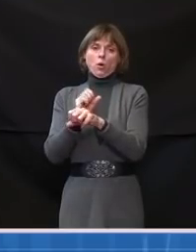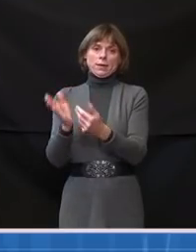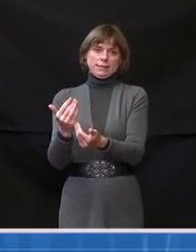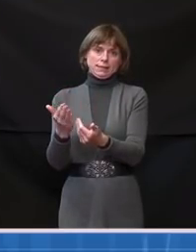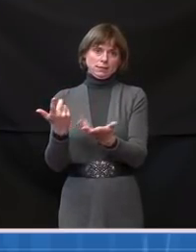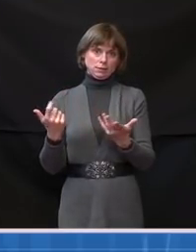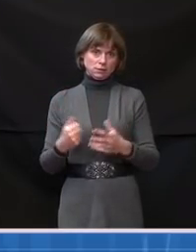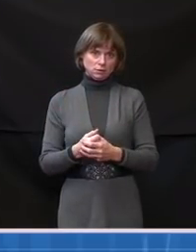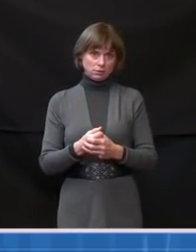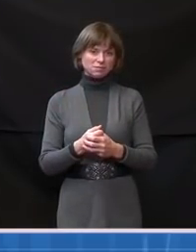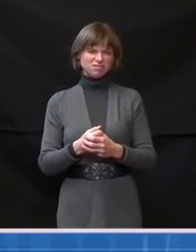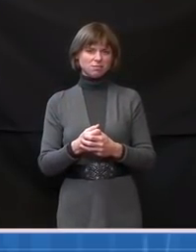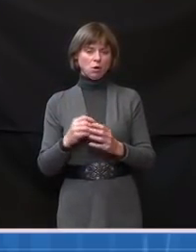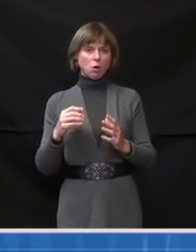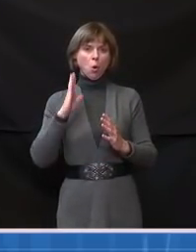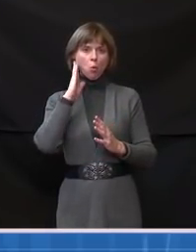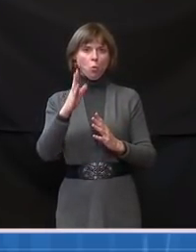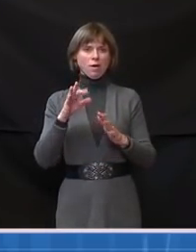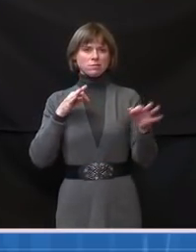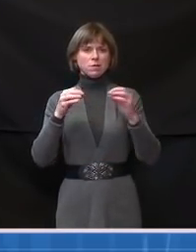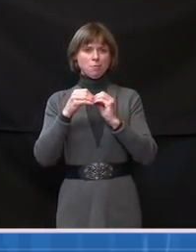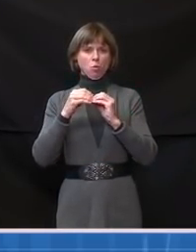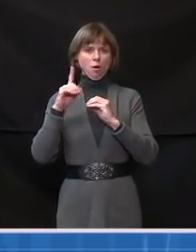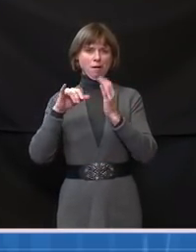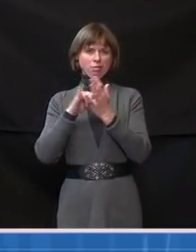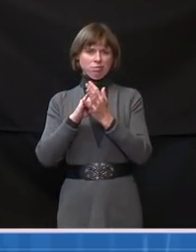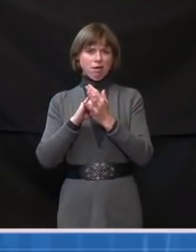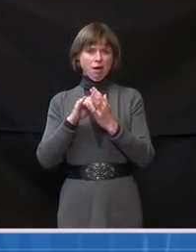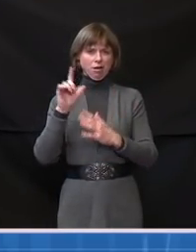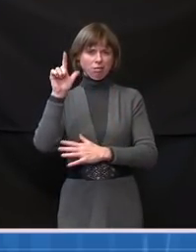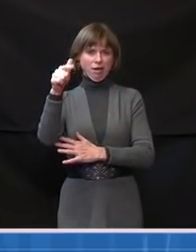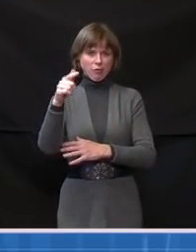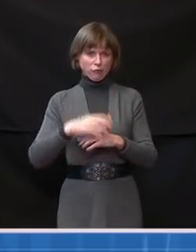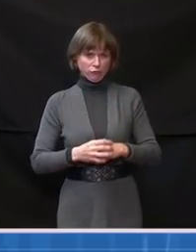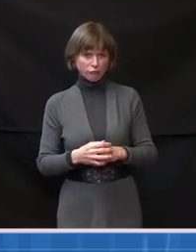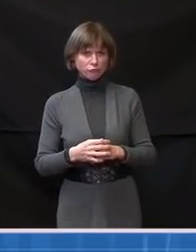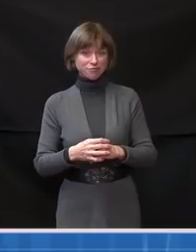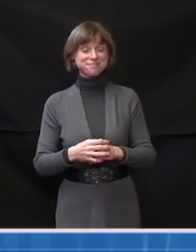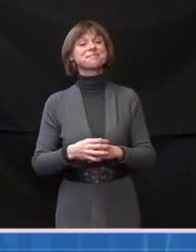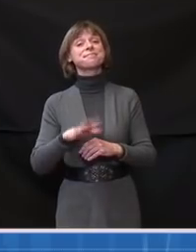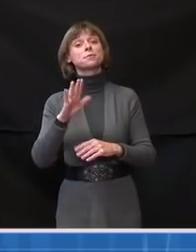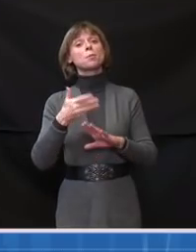More to come on that topic. Before we close, I also want to announce